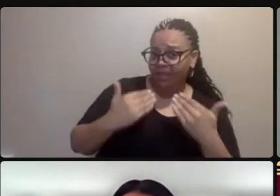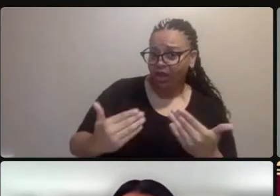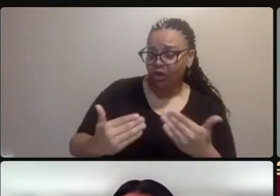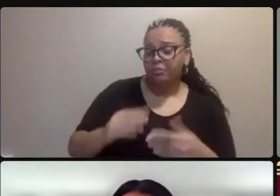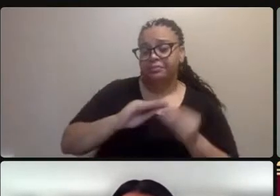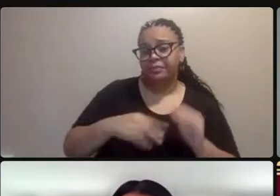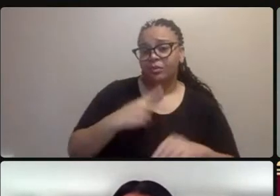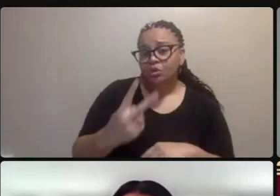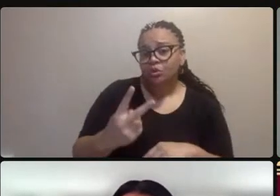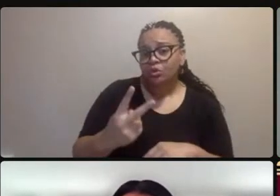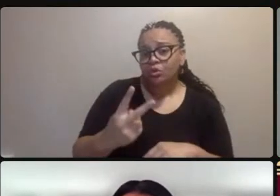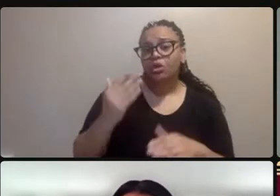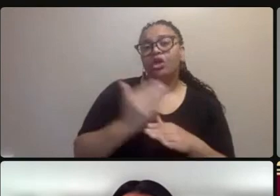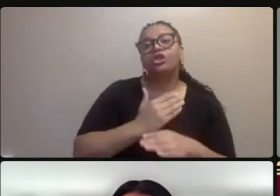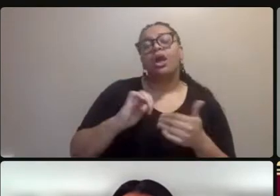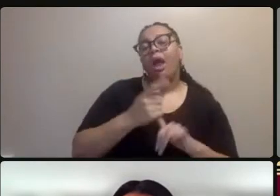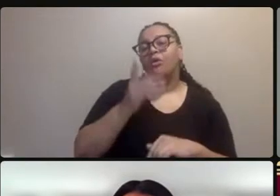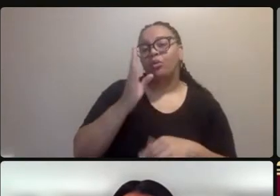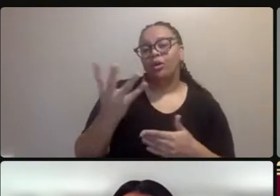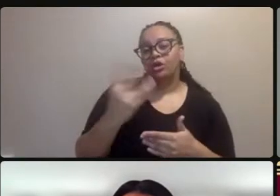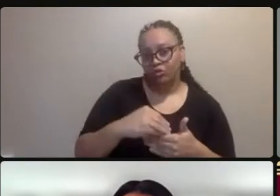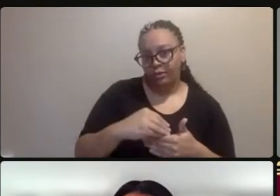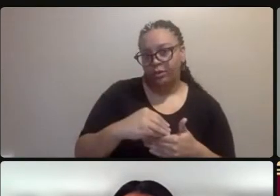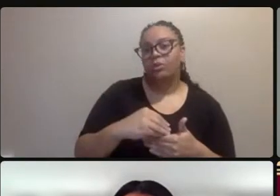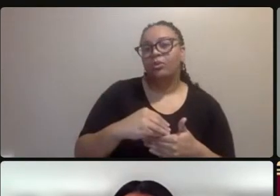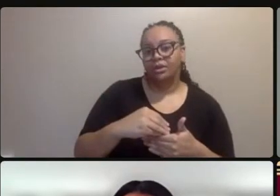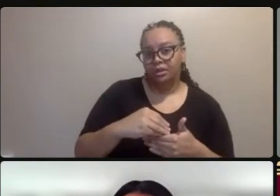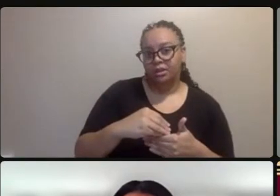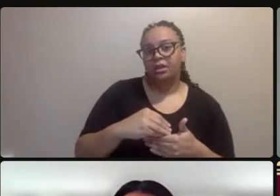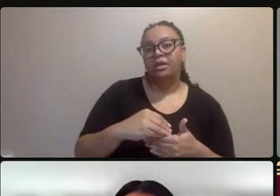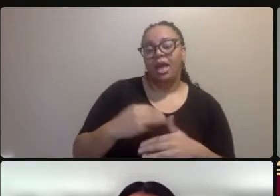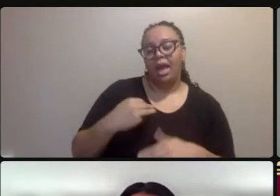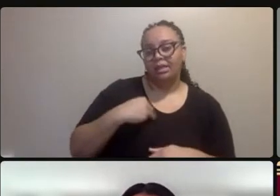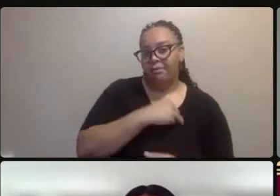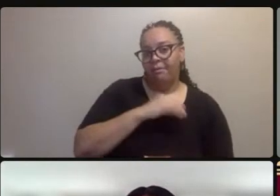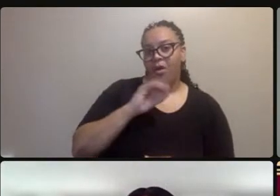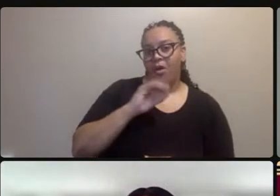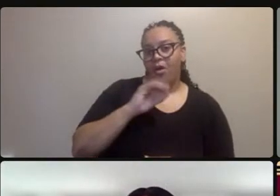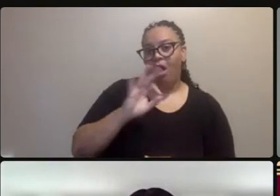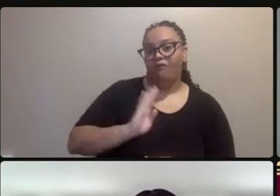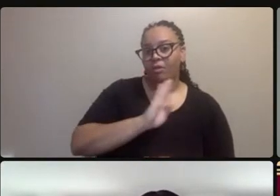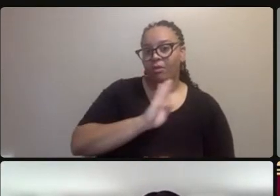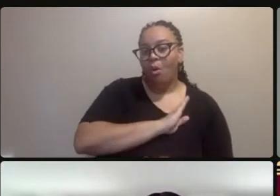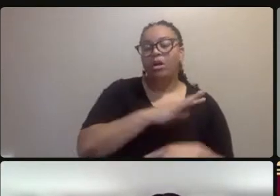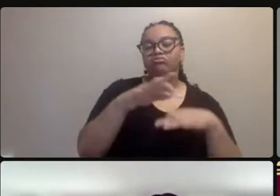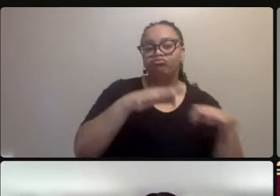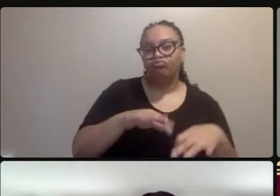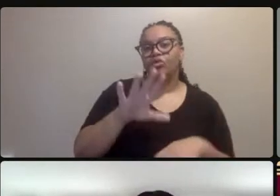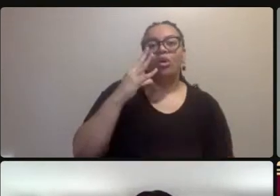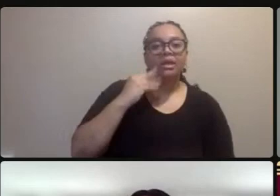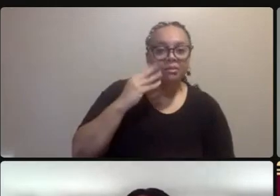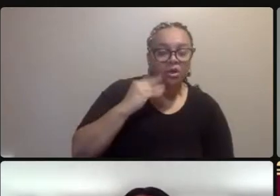LEARNING. GREAT.